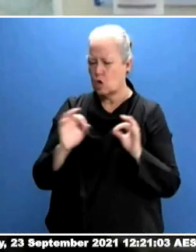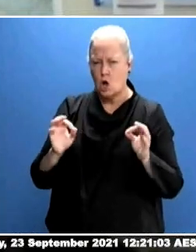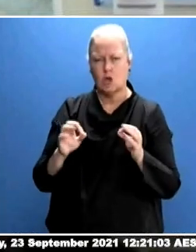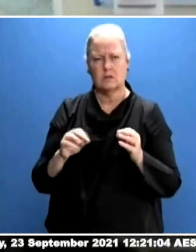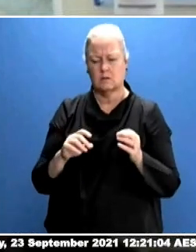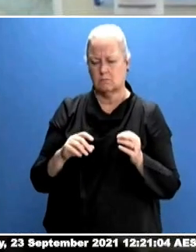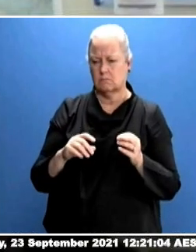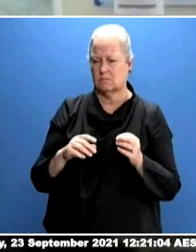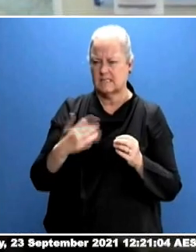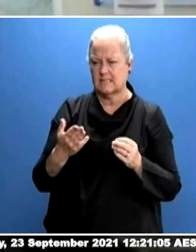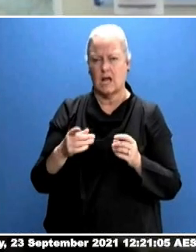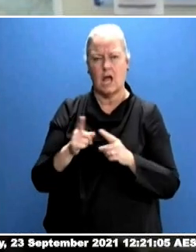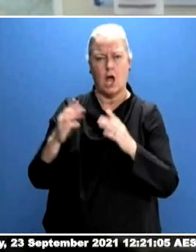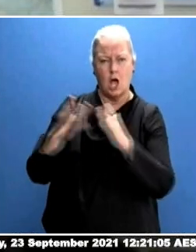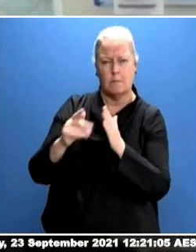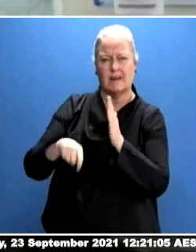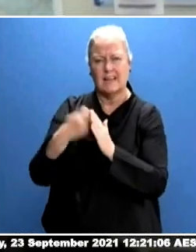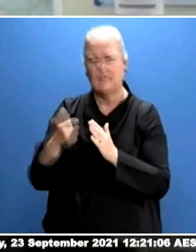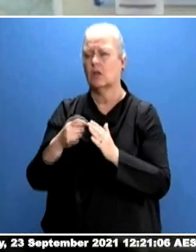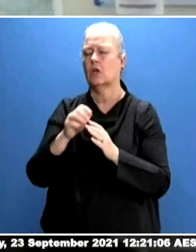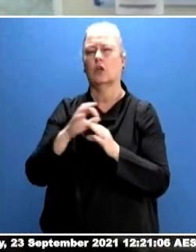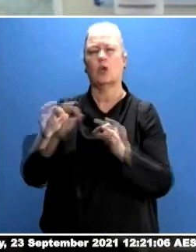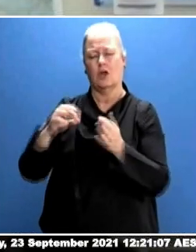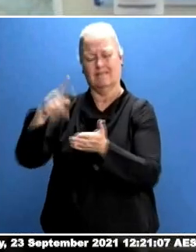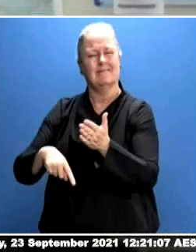There's concerns, there's been significant concerns raised of the years